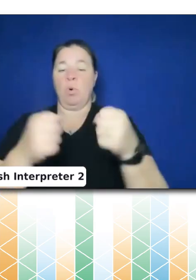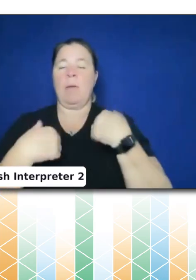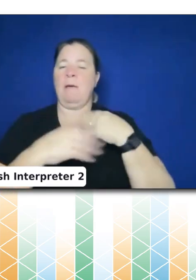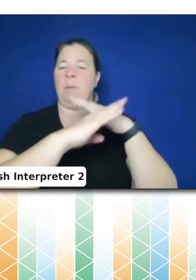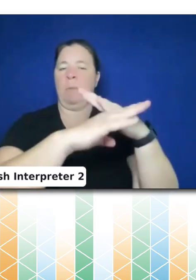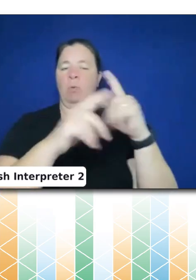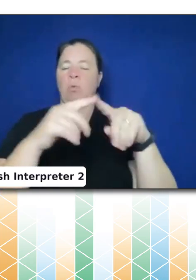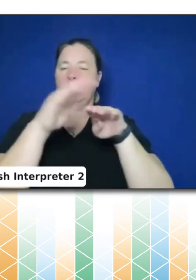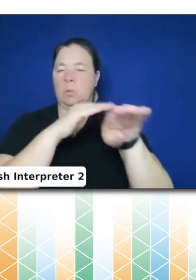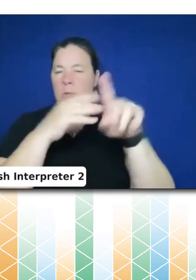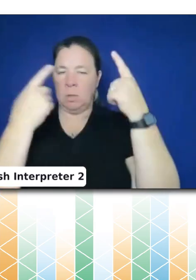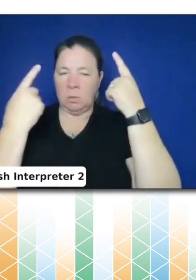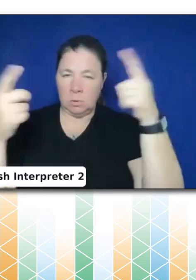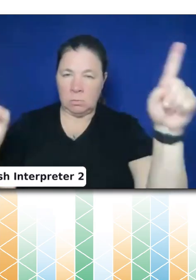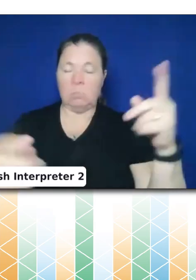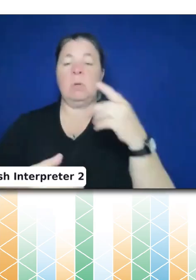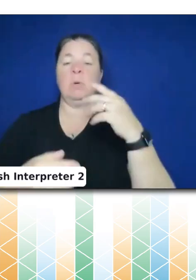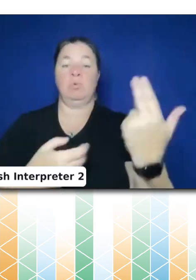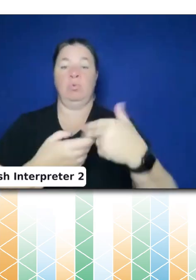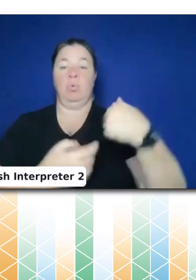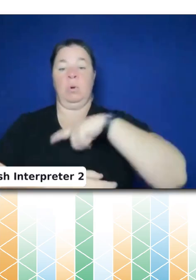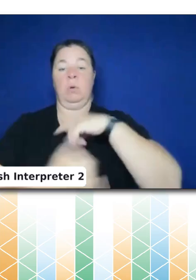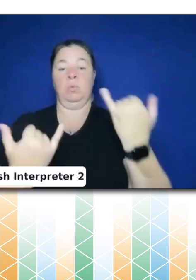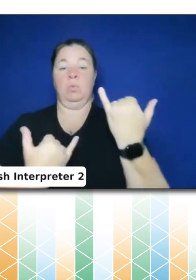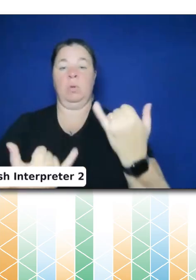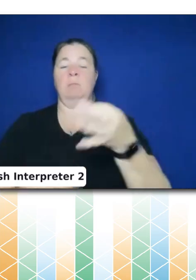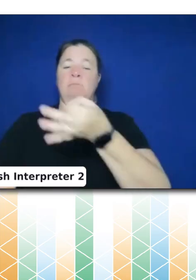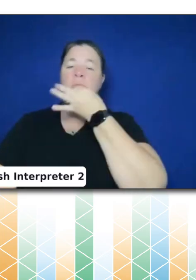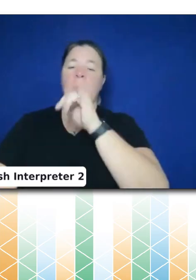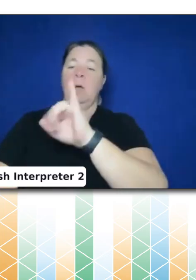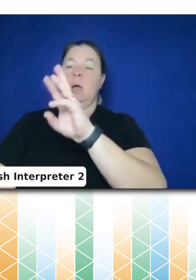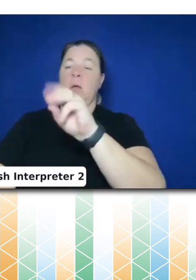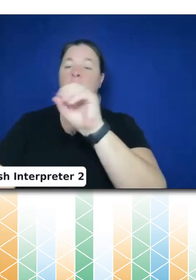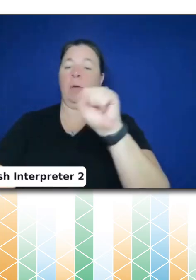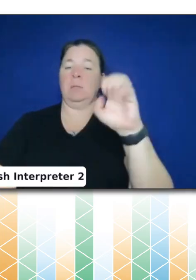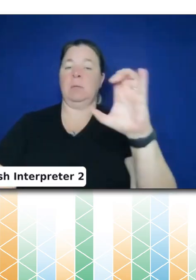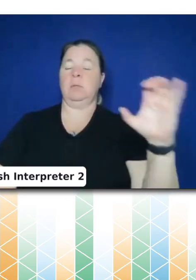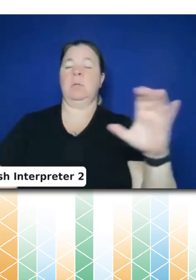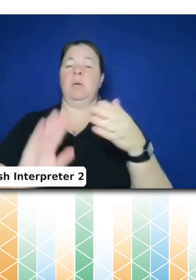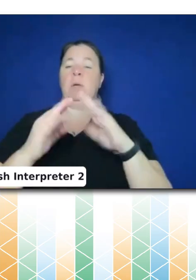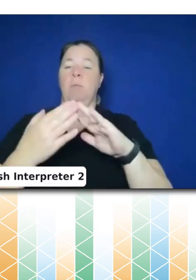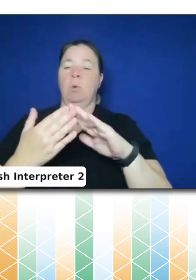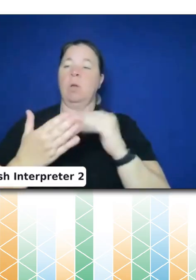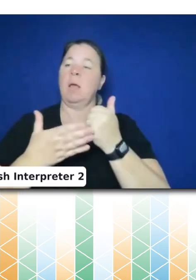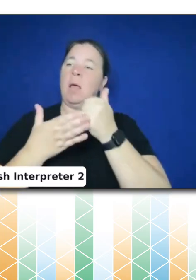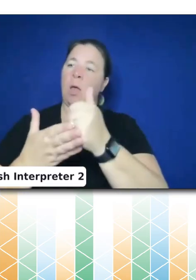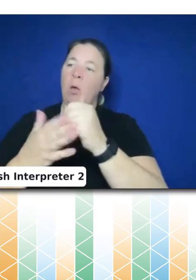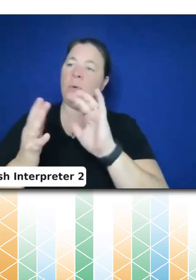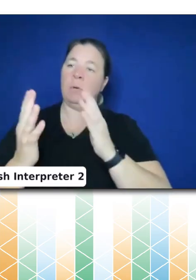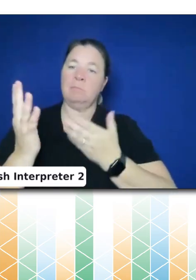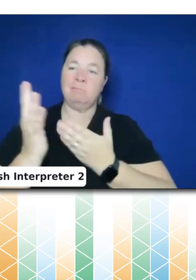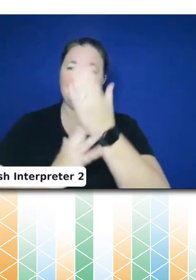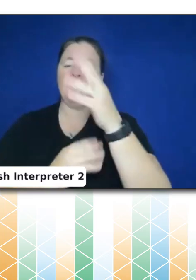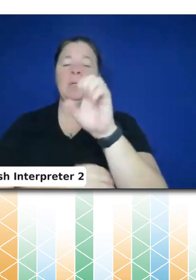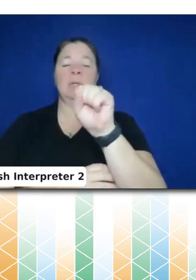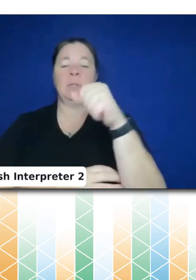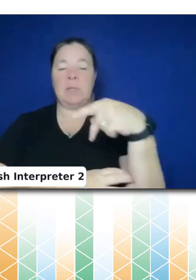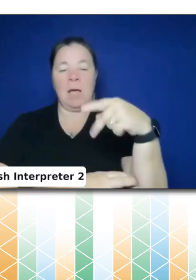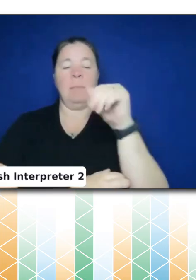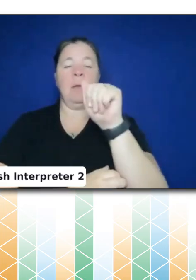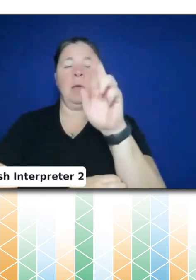And success. Uh, so joining us today, uh, is an expert from the IWSEC community, here to help you learn to navigate SAP Ariba, or SAP Arriba, as some people call it.